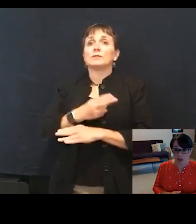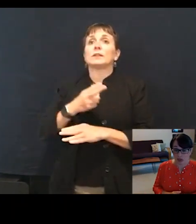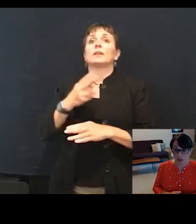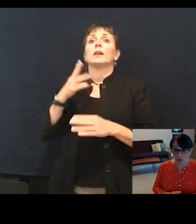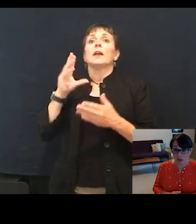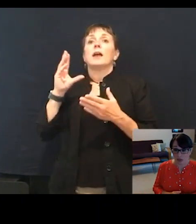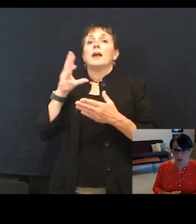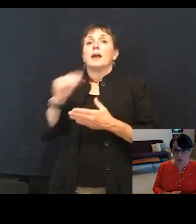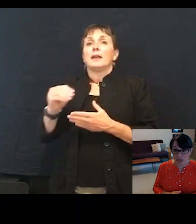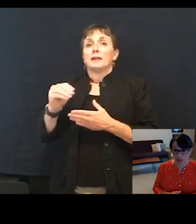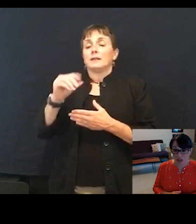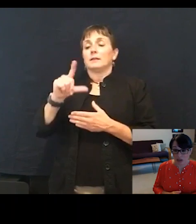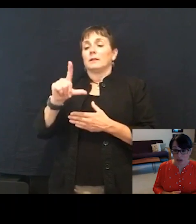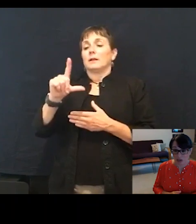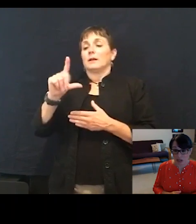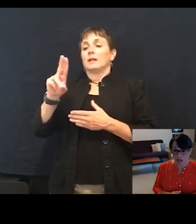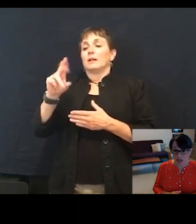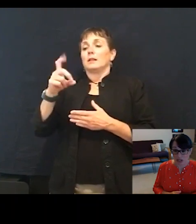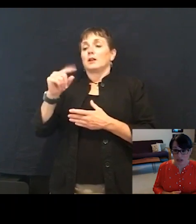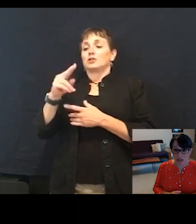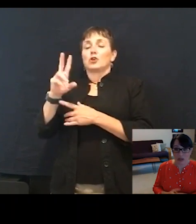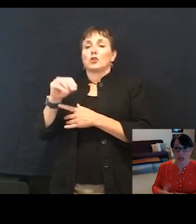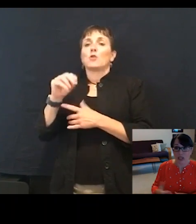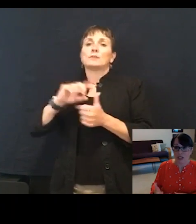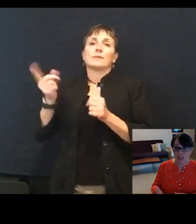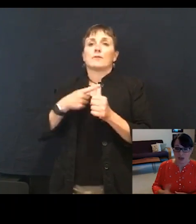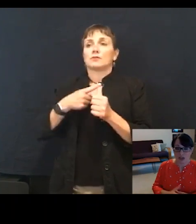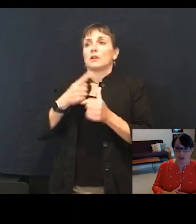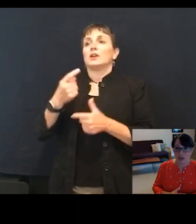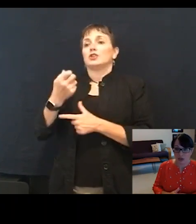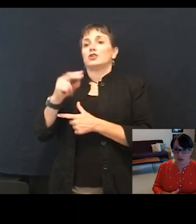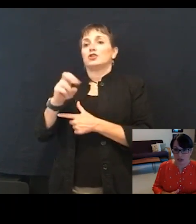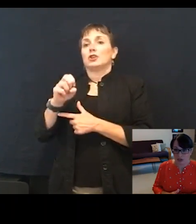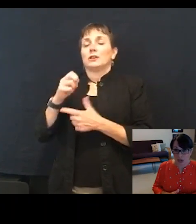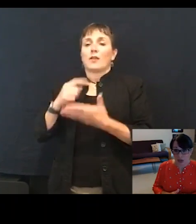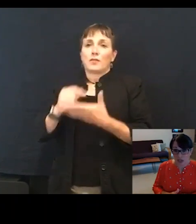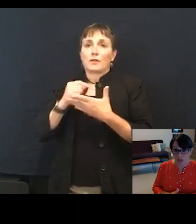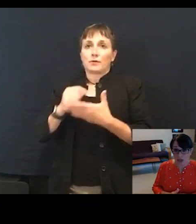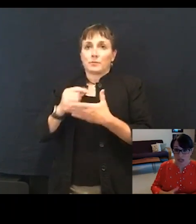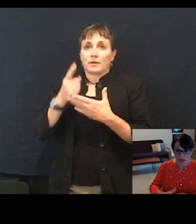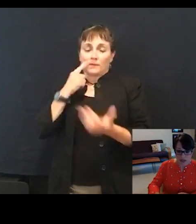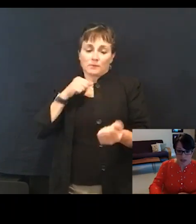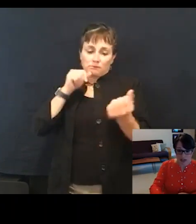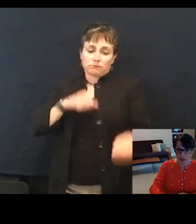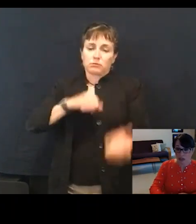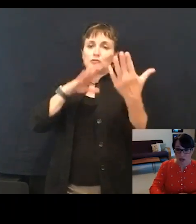therapy to address this inherited retinal disease. So it's very clear that this viral vector has a solid track